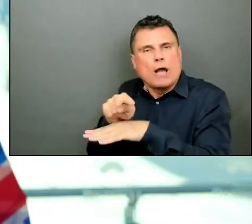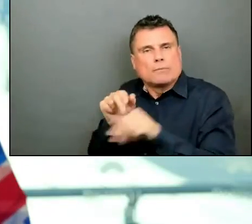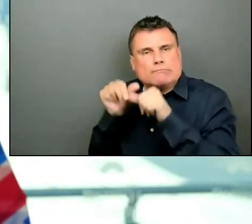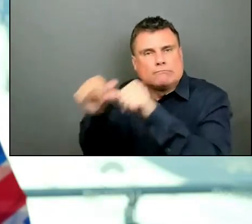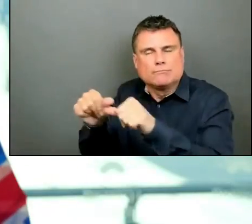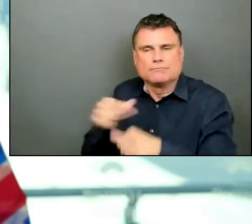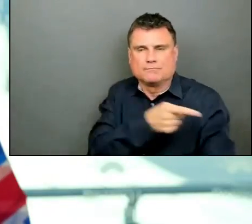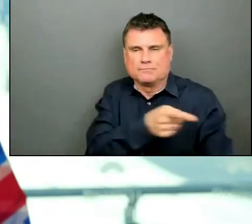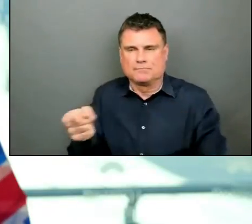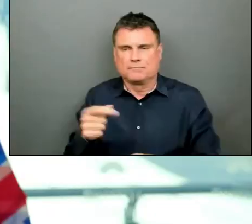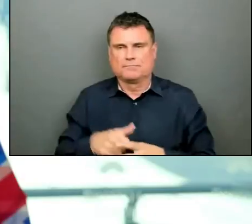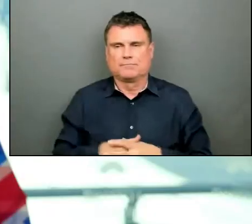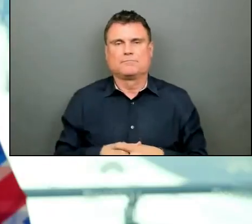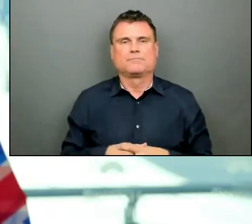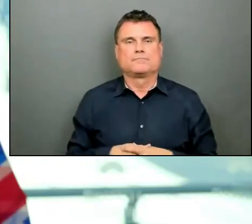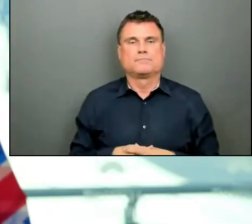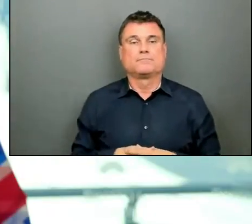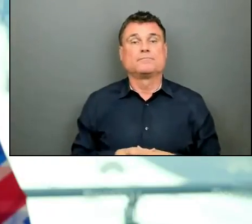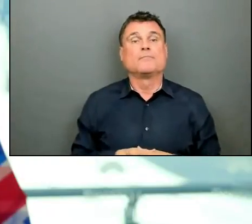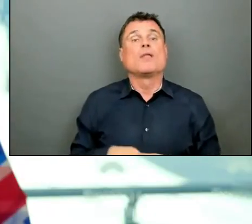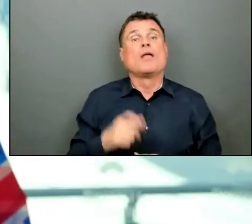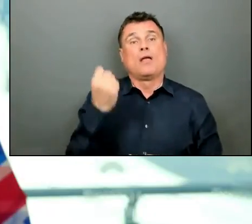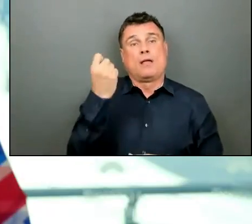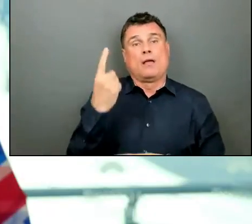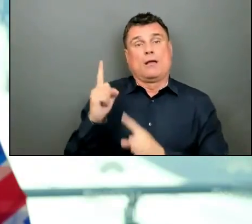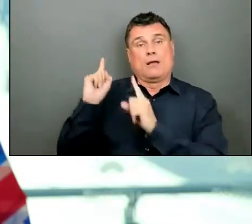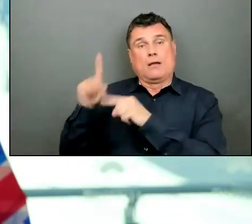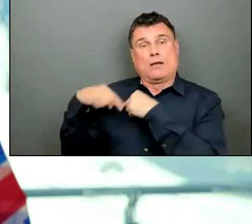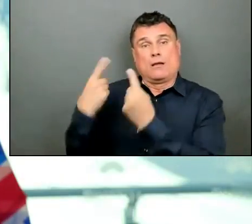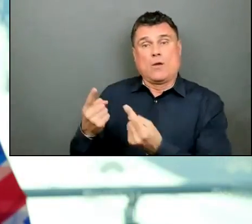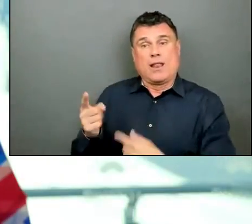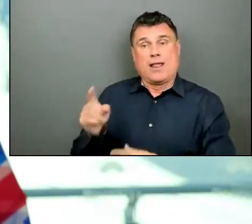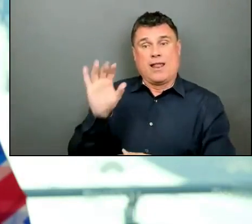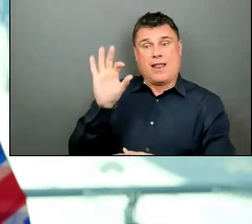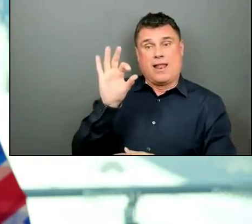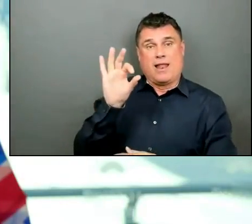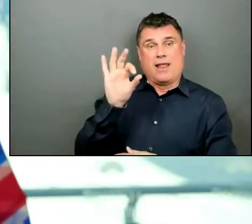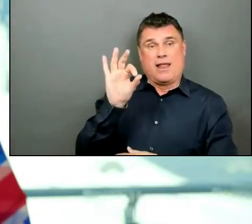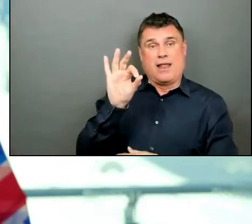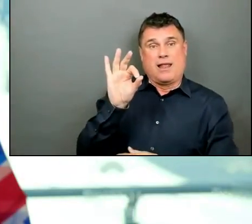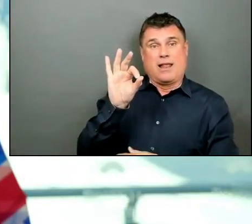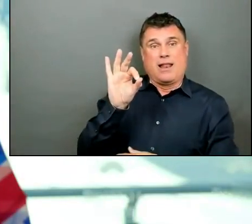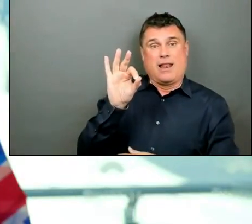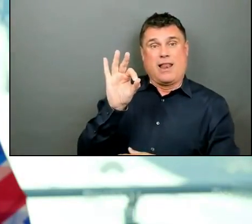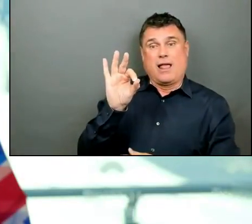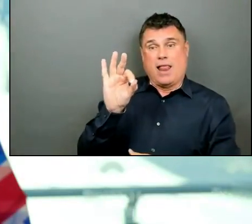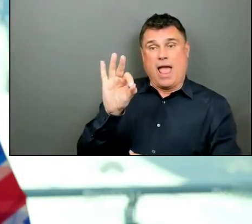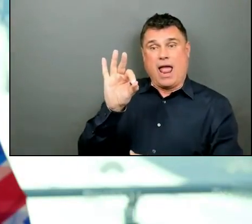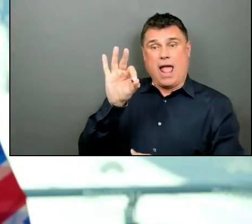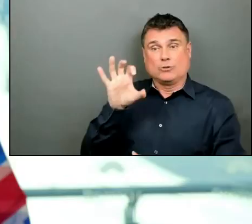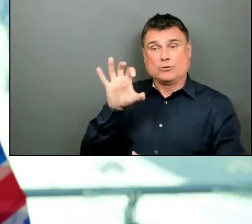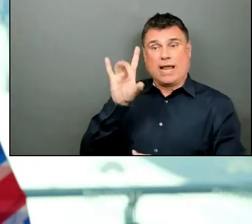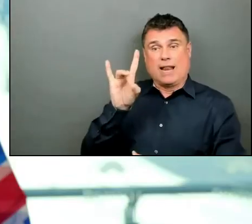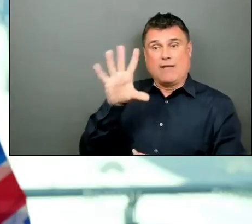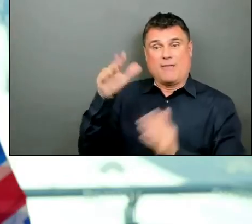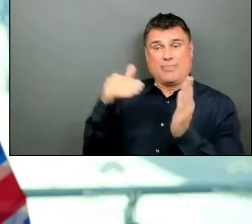We have delivered 995 thousand and 1 doses of all three COVID vaccines across B-C,